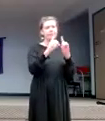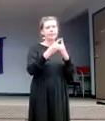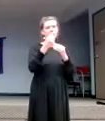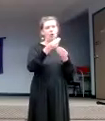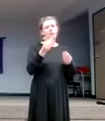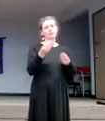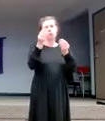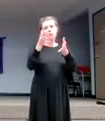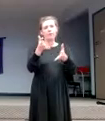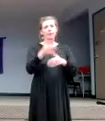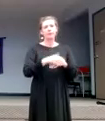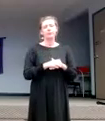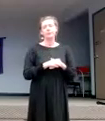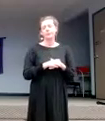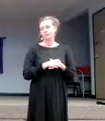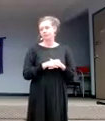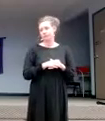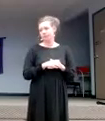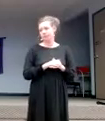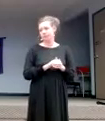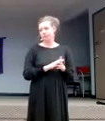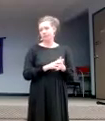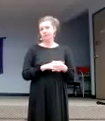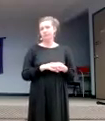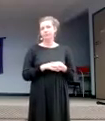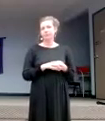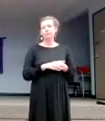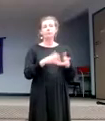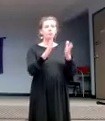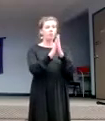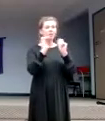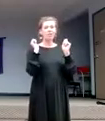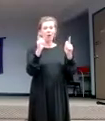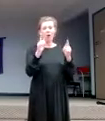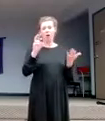you can drop them off there. So we're asking that all those right of entry forms are submitted